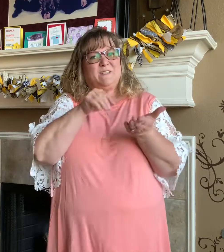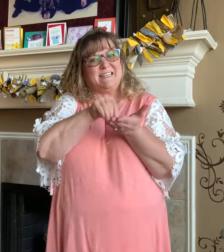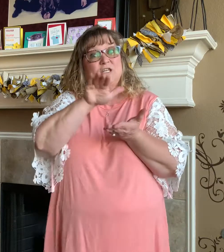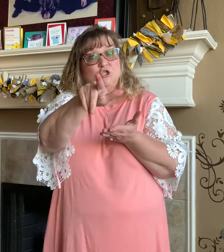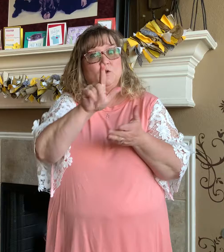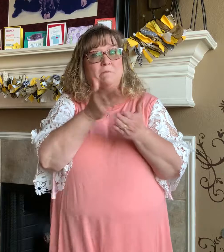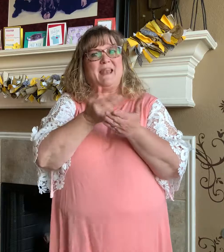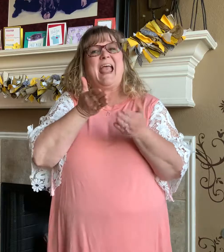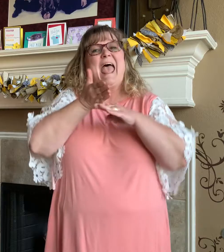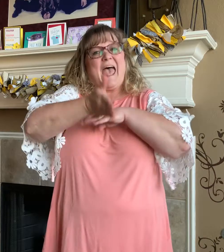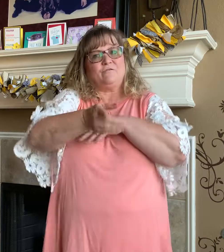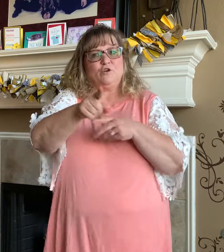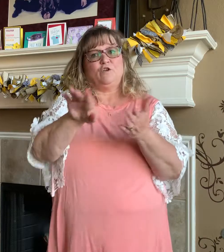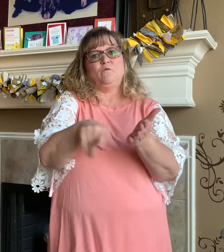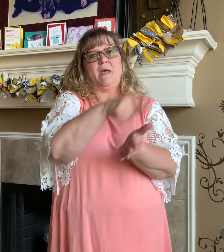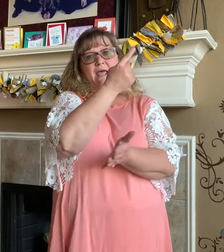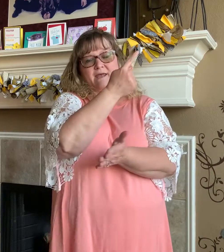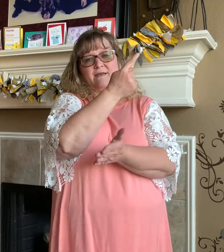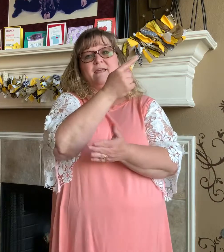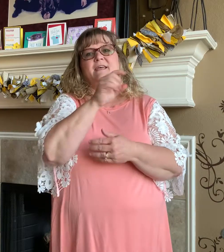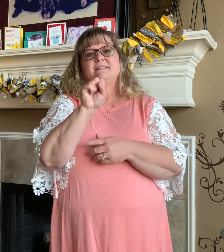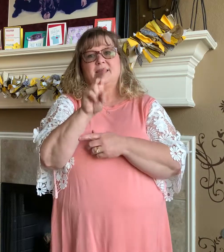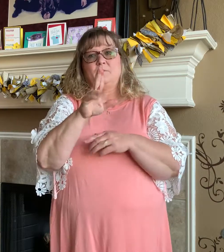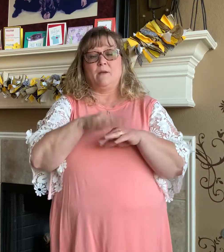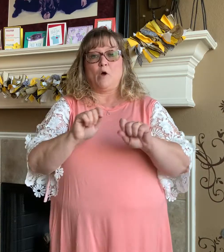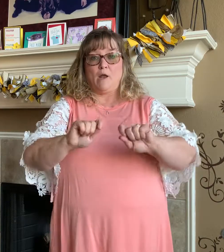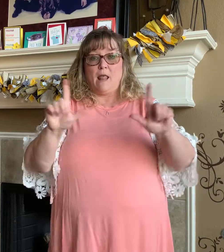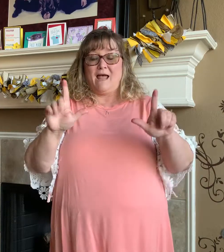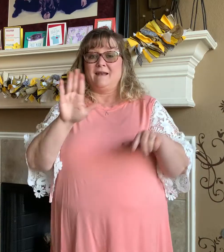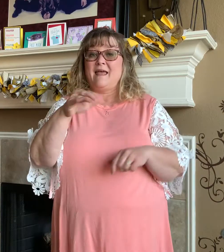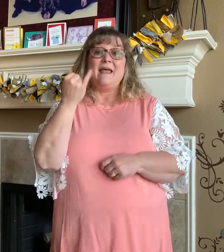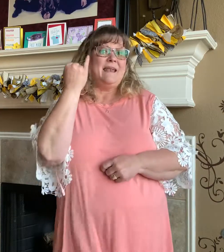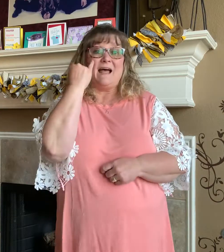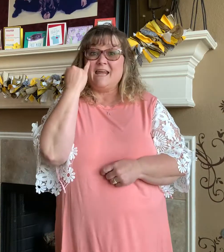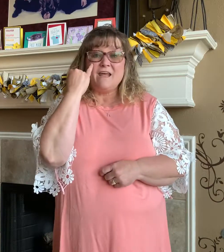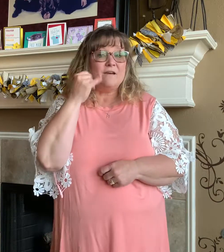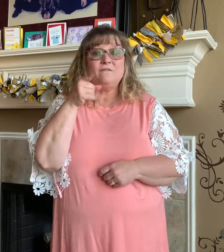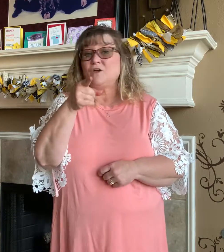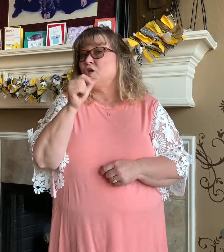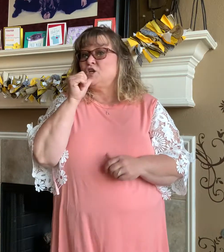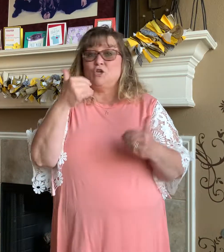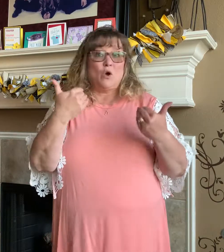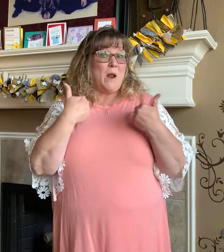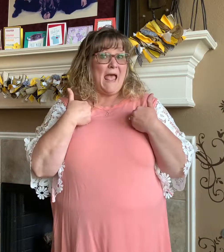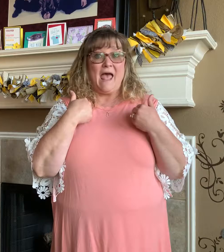send you the money after you've paid Stampin' Up online now if you don't have